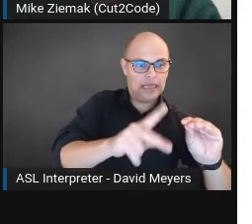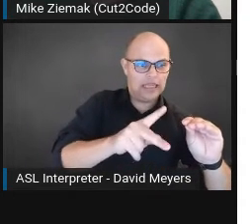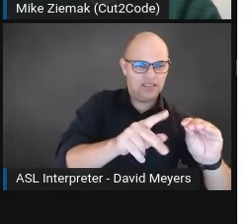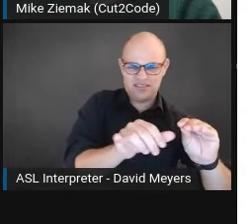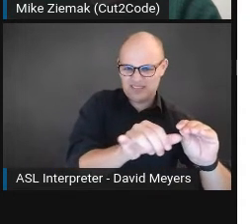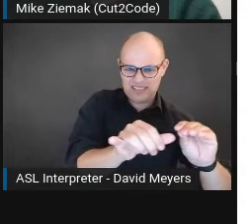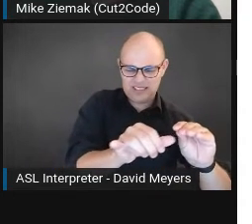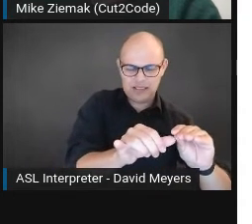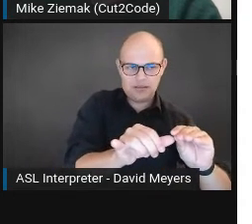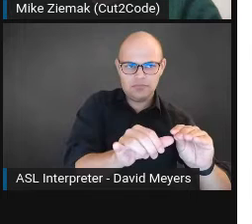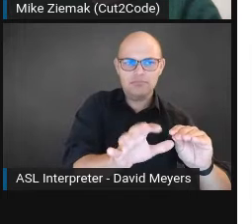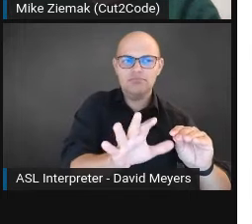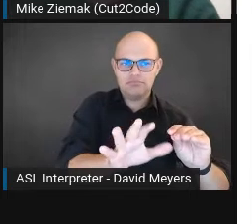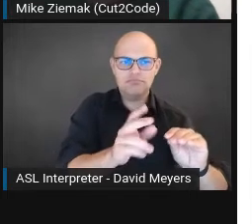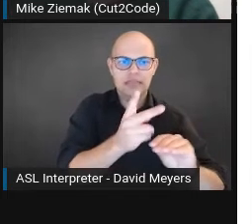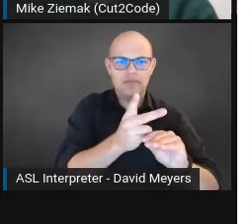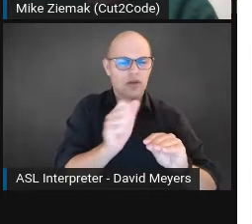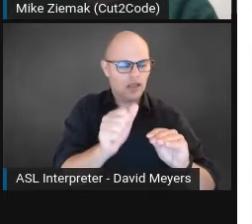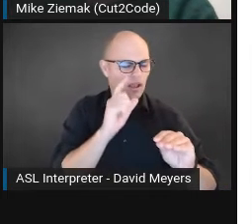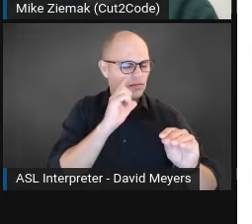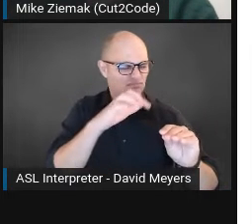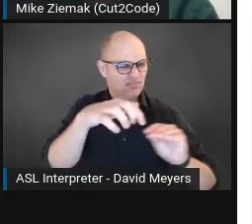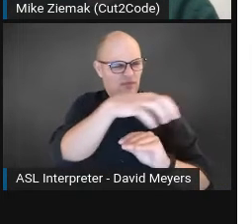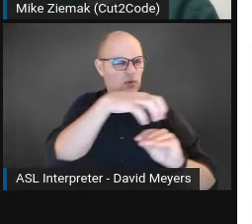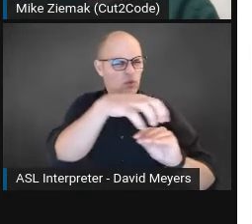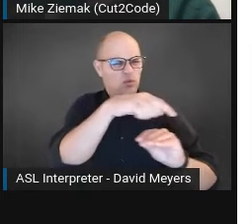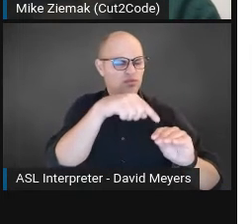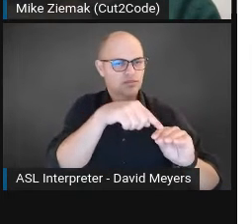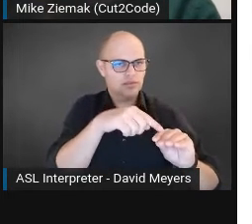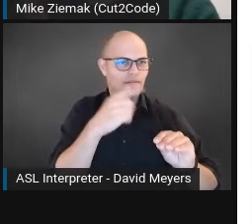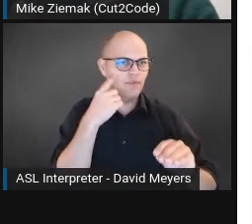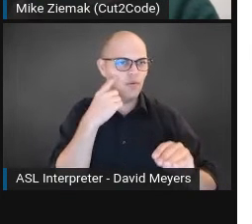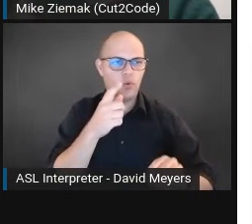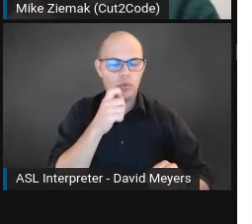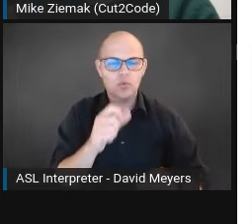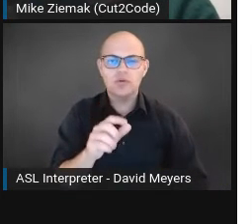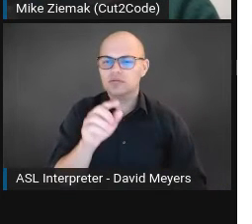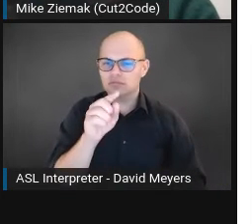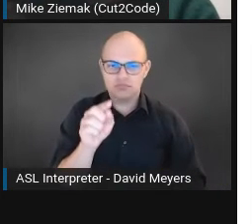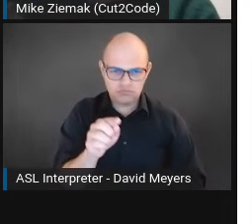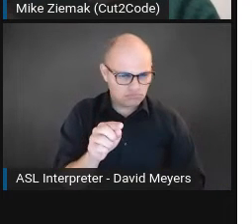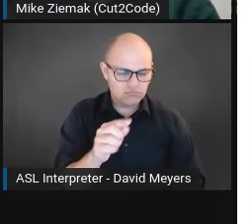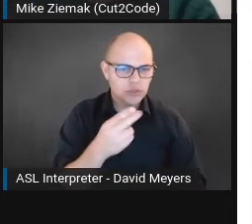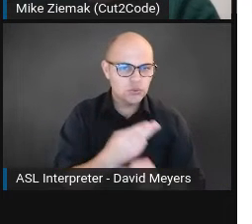It can also be confusing for people who are using screen readers,